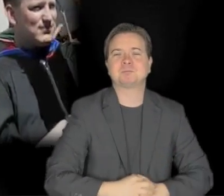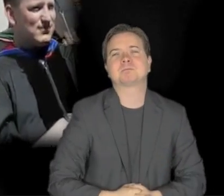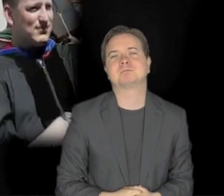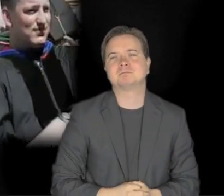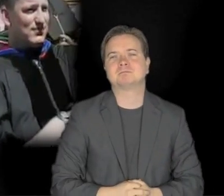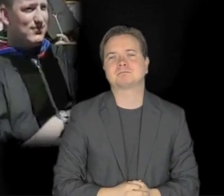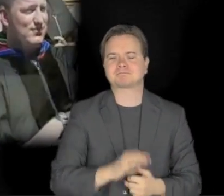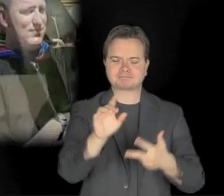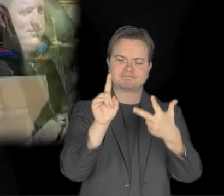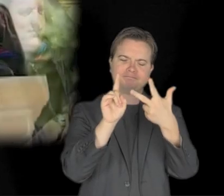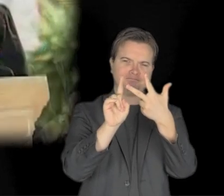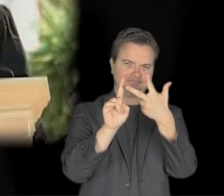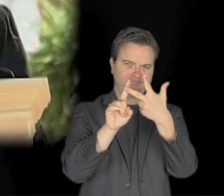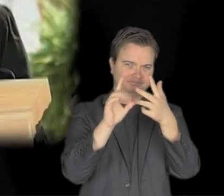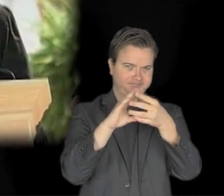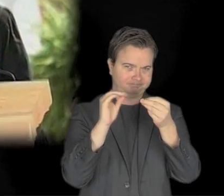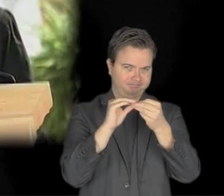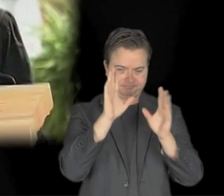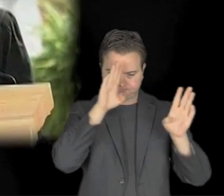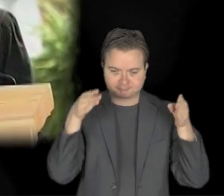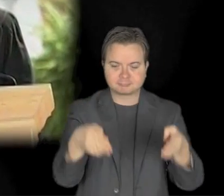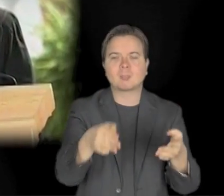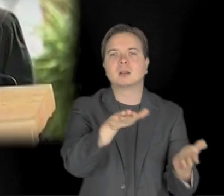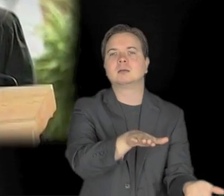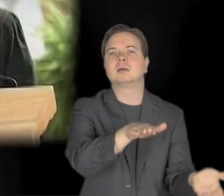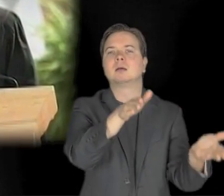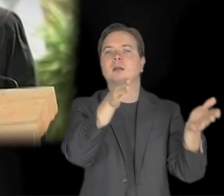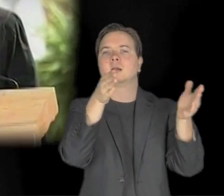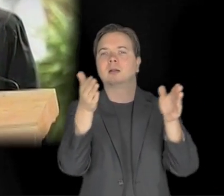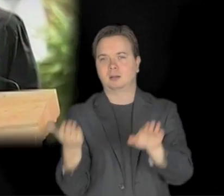My third story is about death.